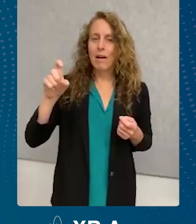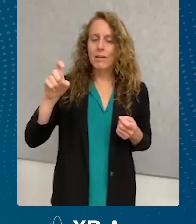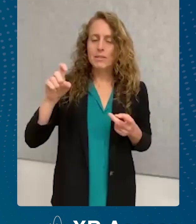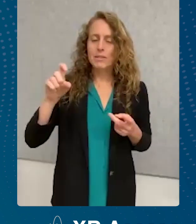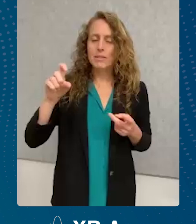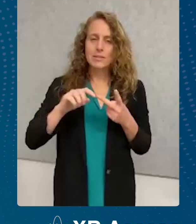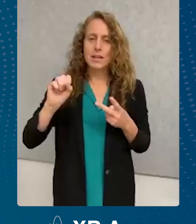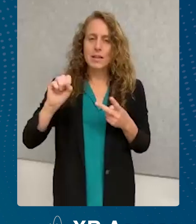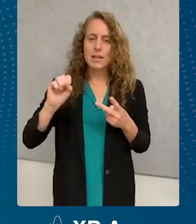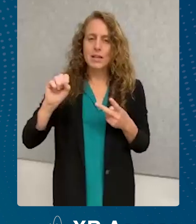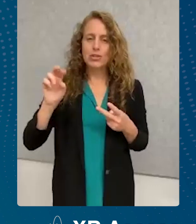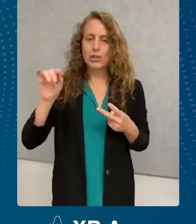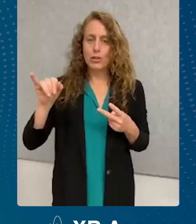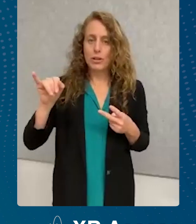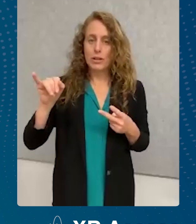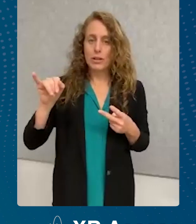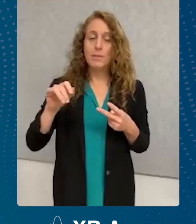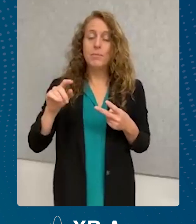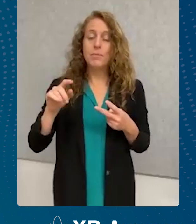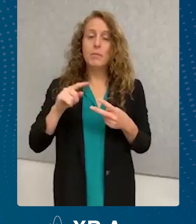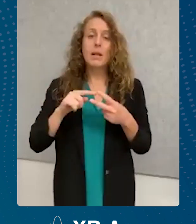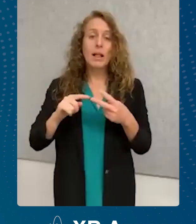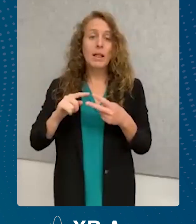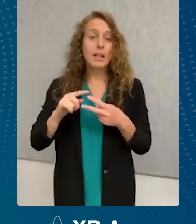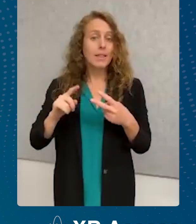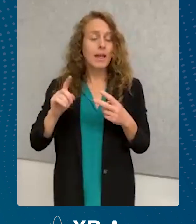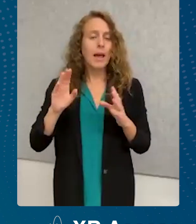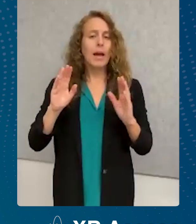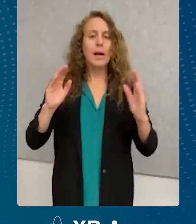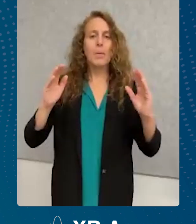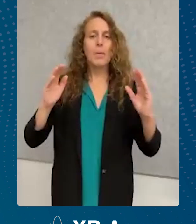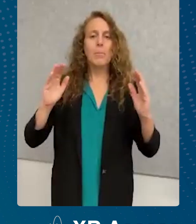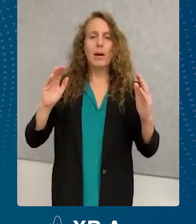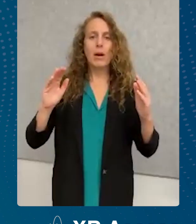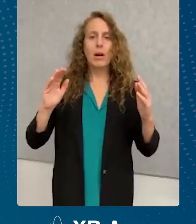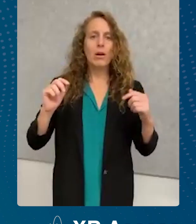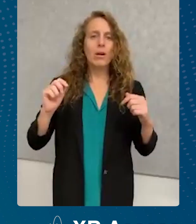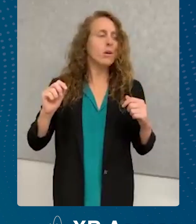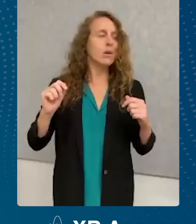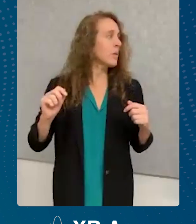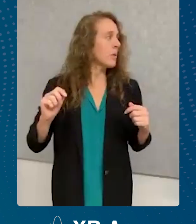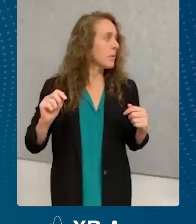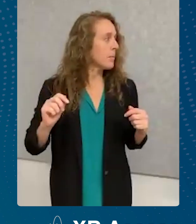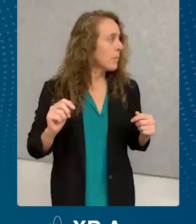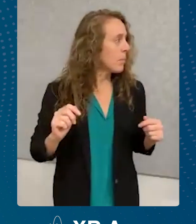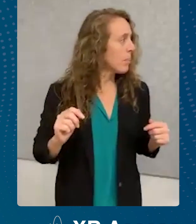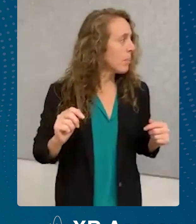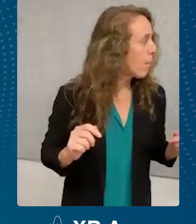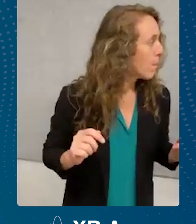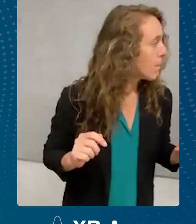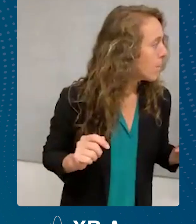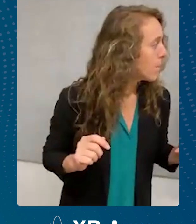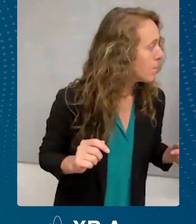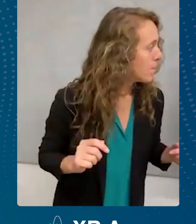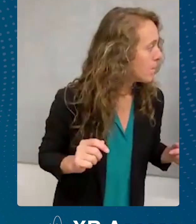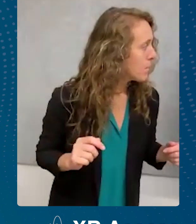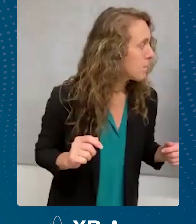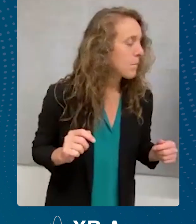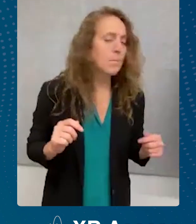namely comparing a cue with a heads-up cue. And these cues are oriented around an image